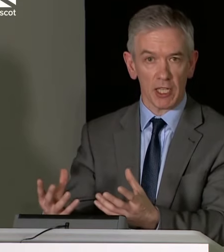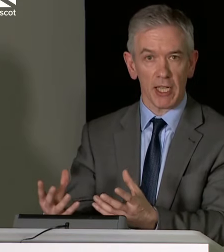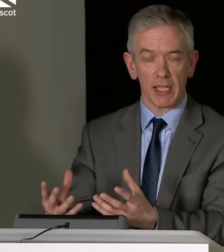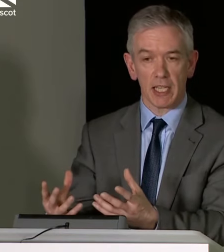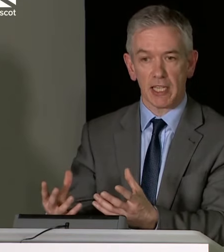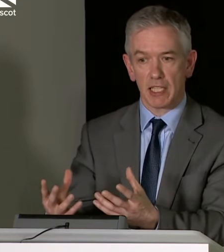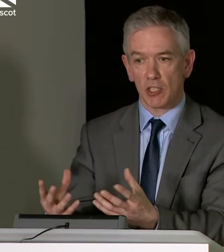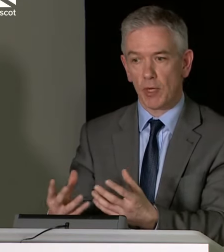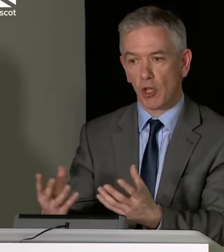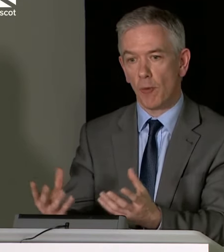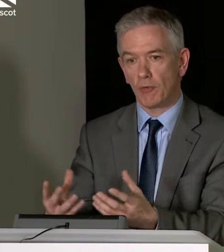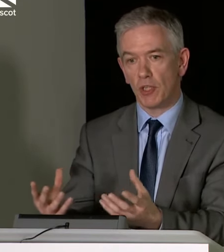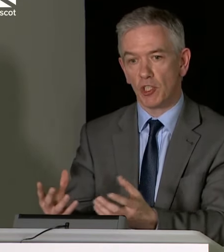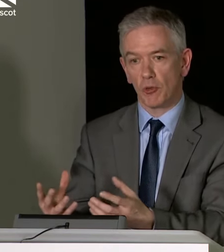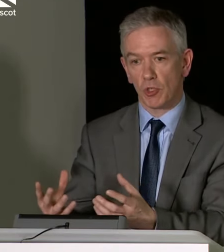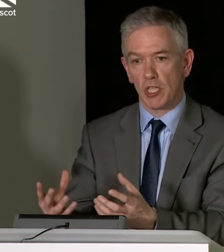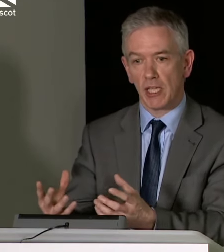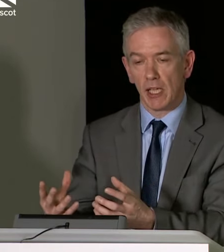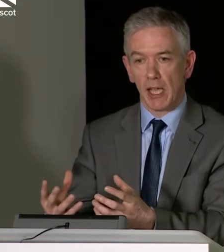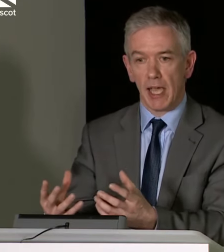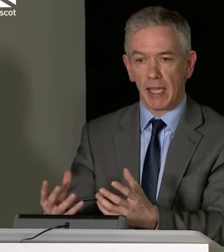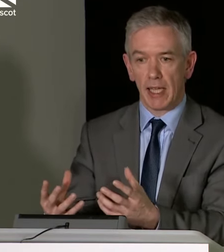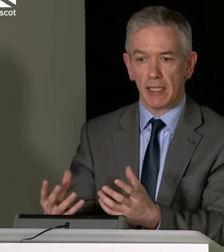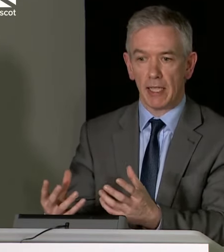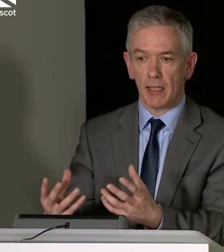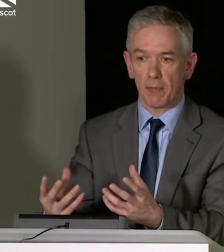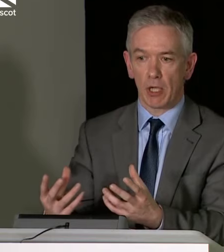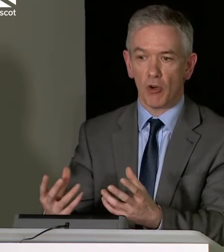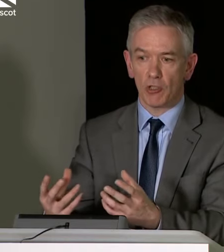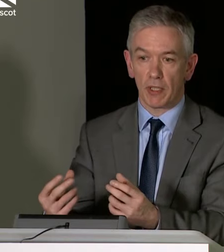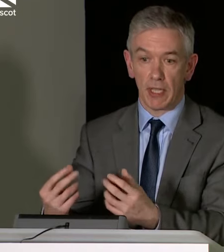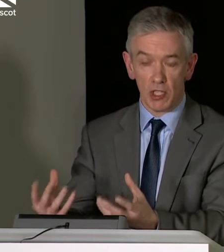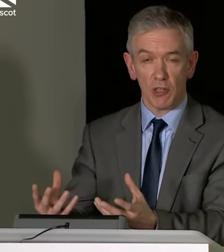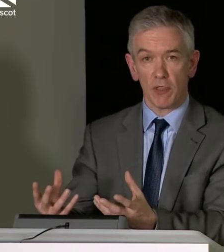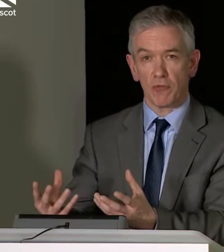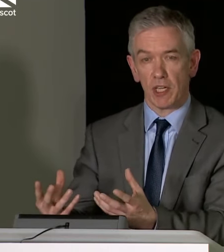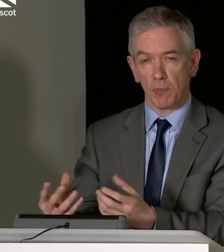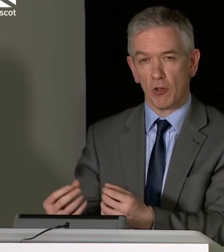it is a common feature that we are seeing, and because of the nature of this virus, because